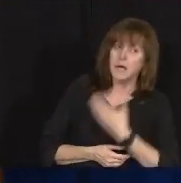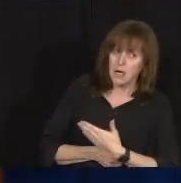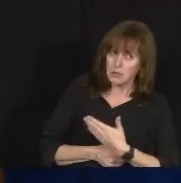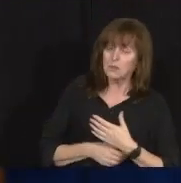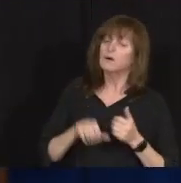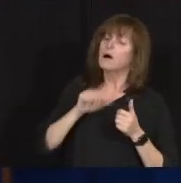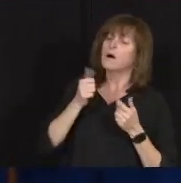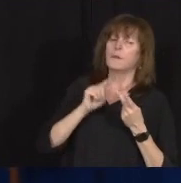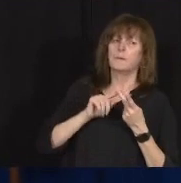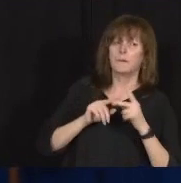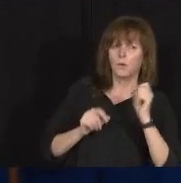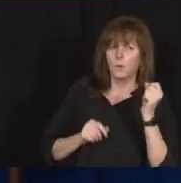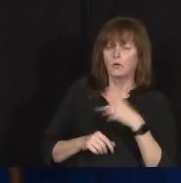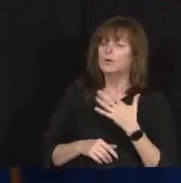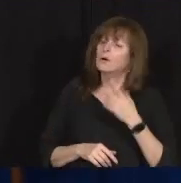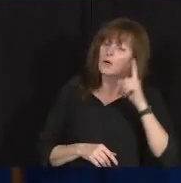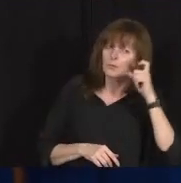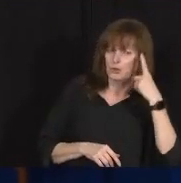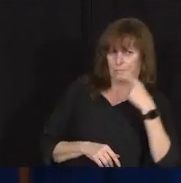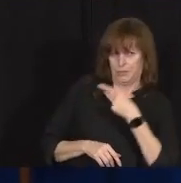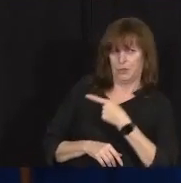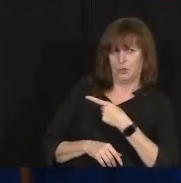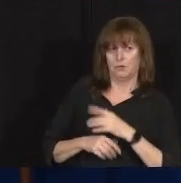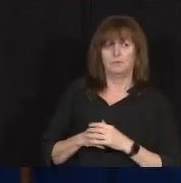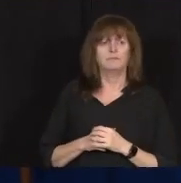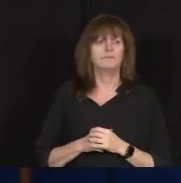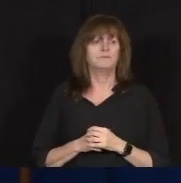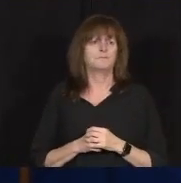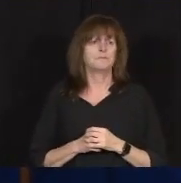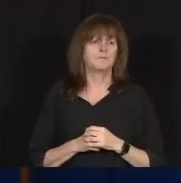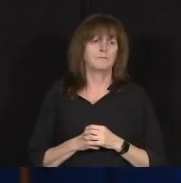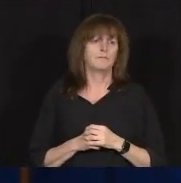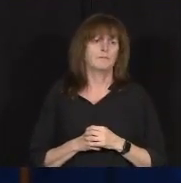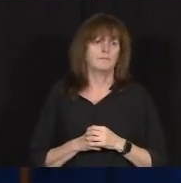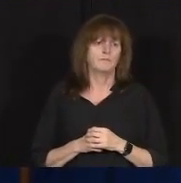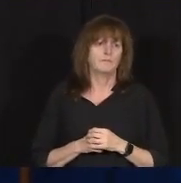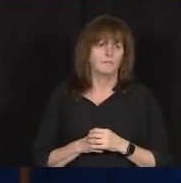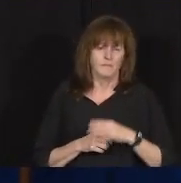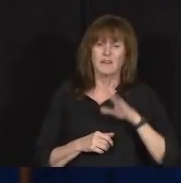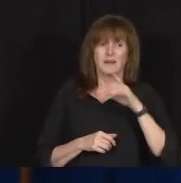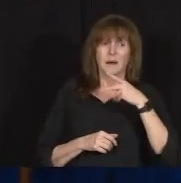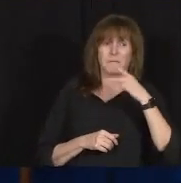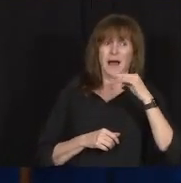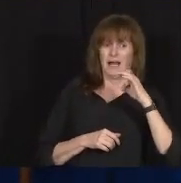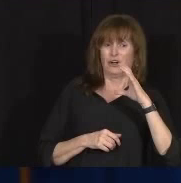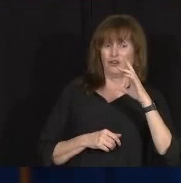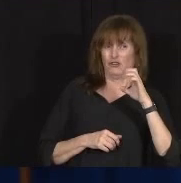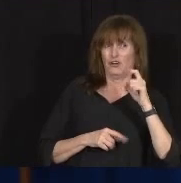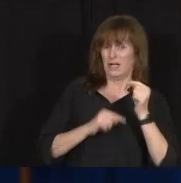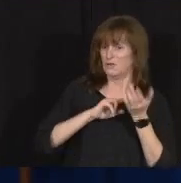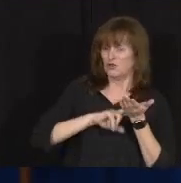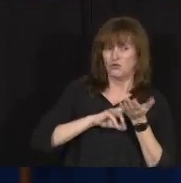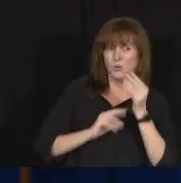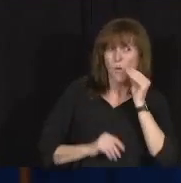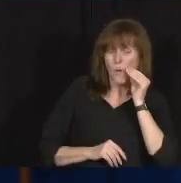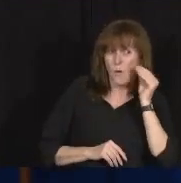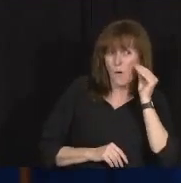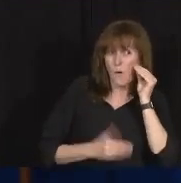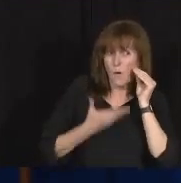ome residents t ested positive a nd not actually separated from residents that were not aff